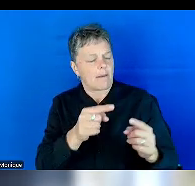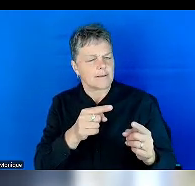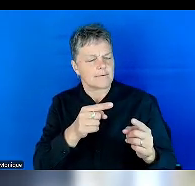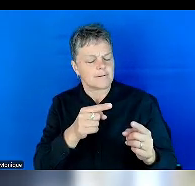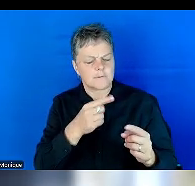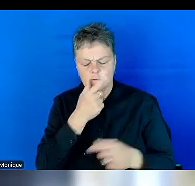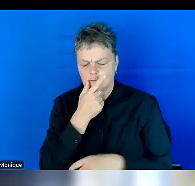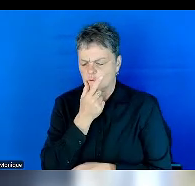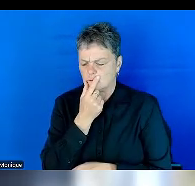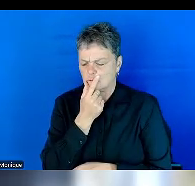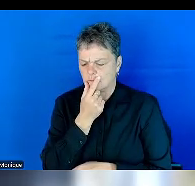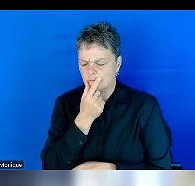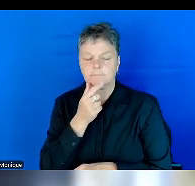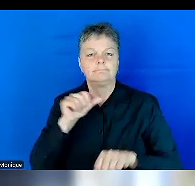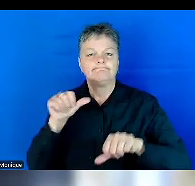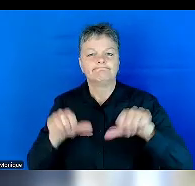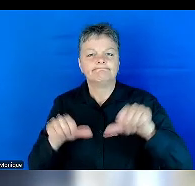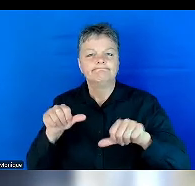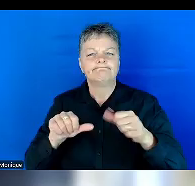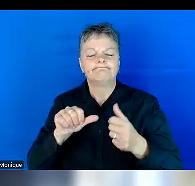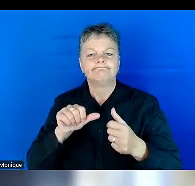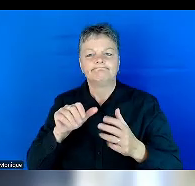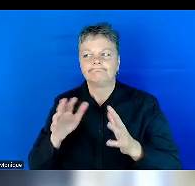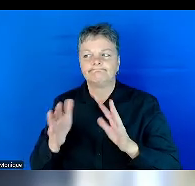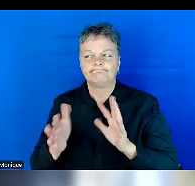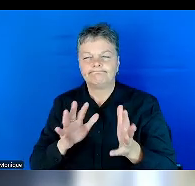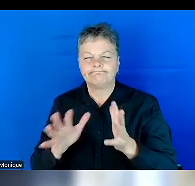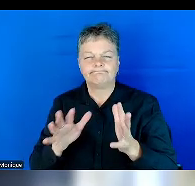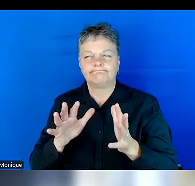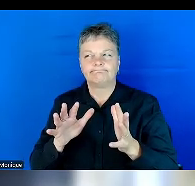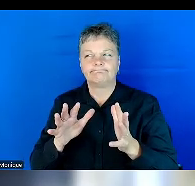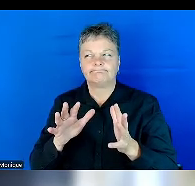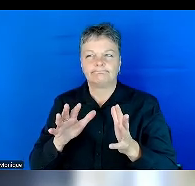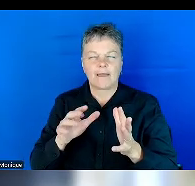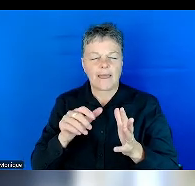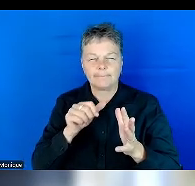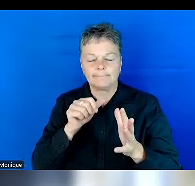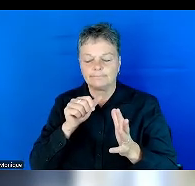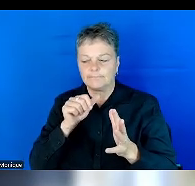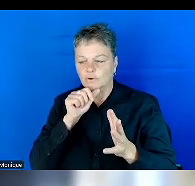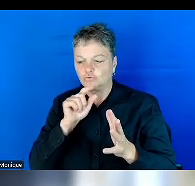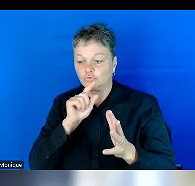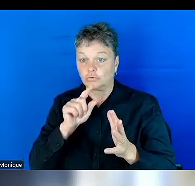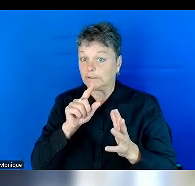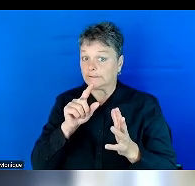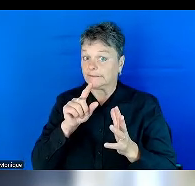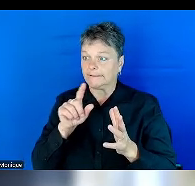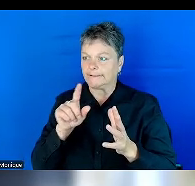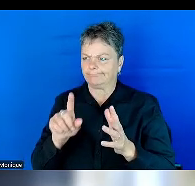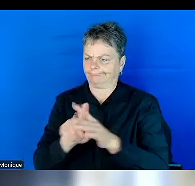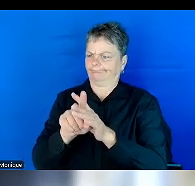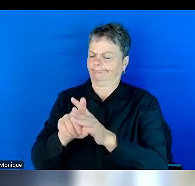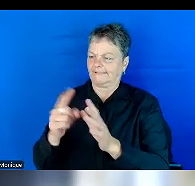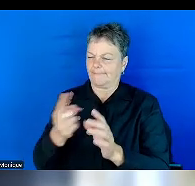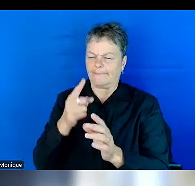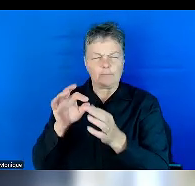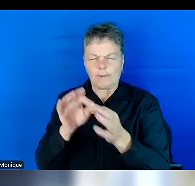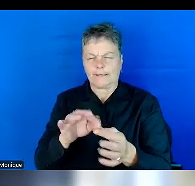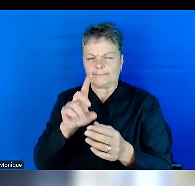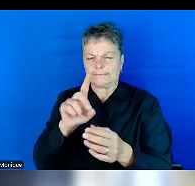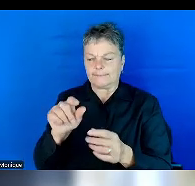um about that's related to disability and they're not sure what to do. then they they can contact us